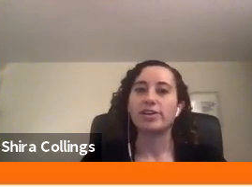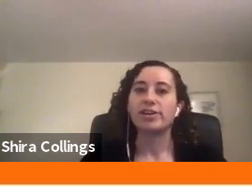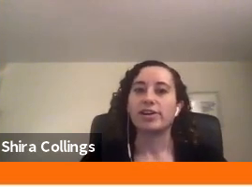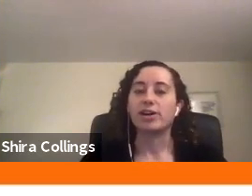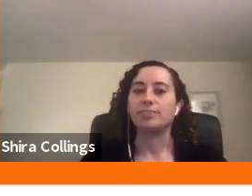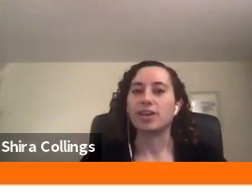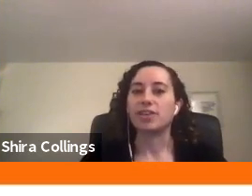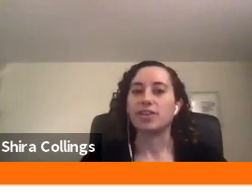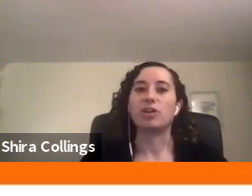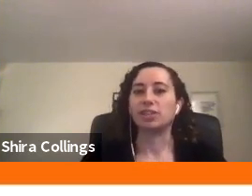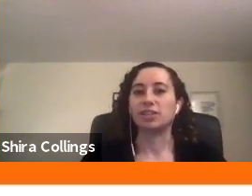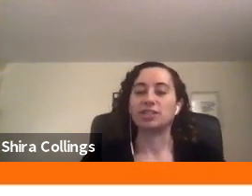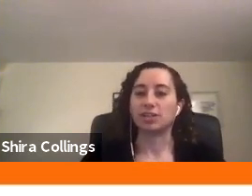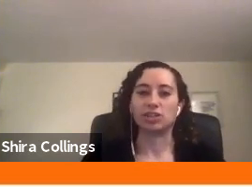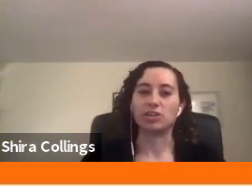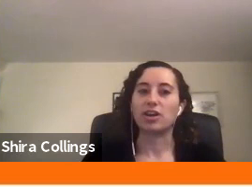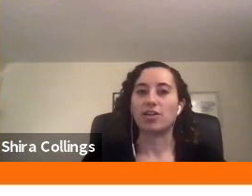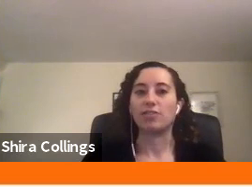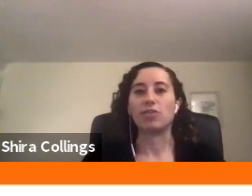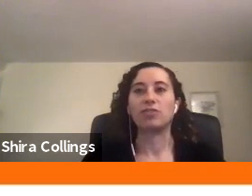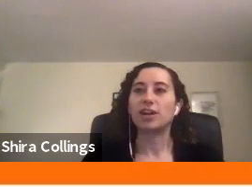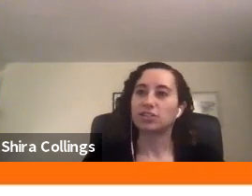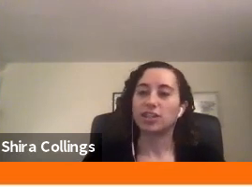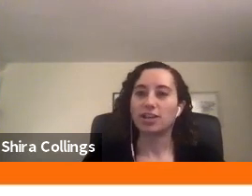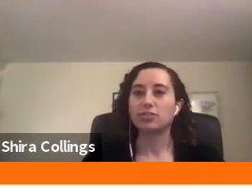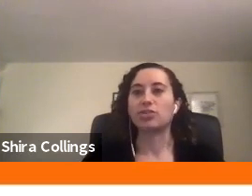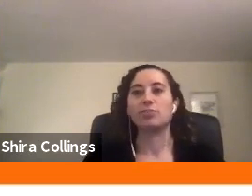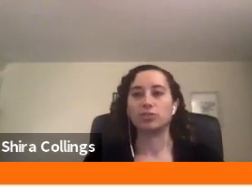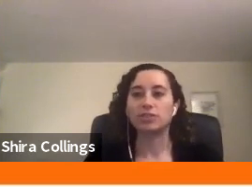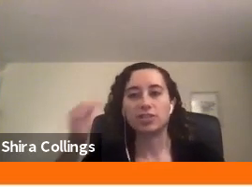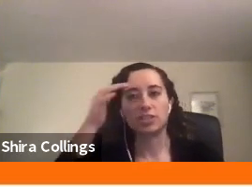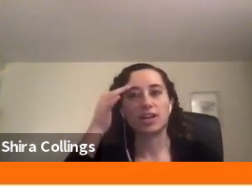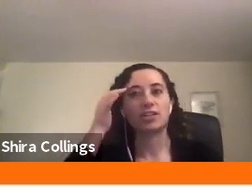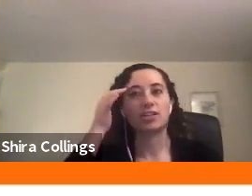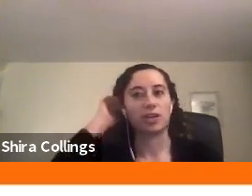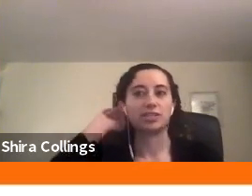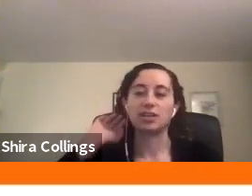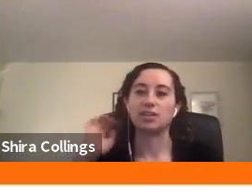of like, oh, like, they need to exercise more, because that is a stereotype we have.